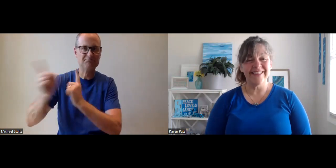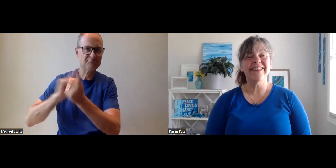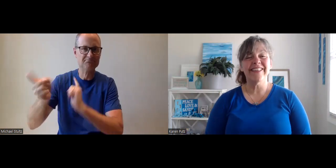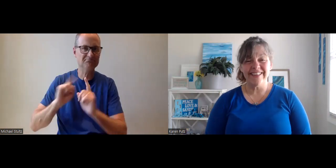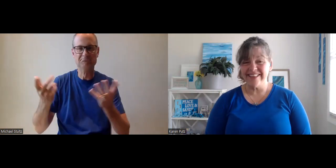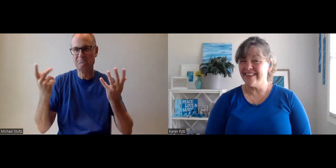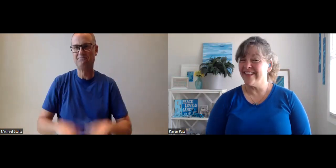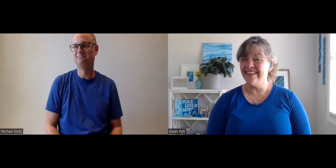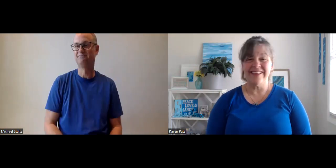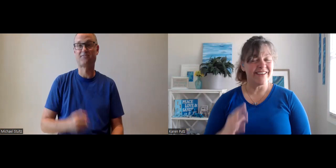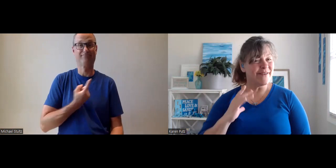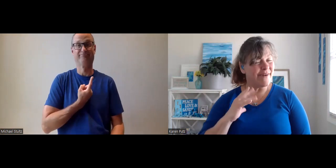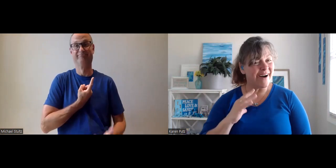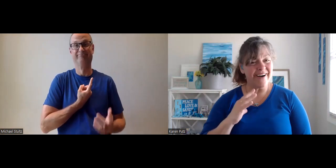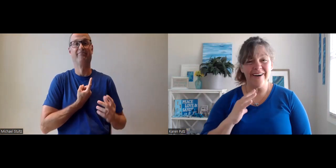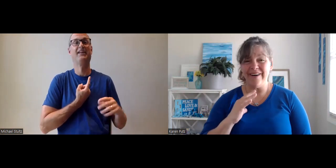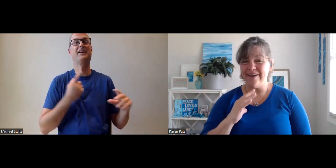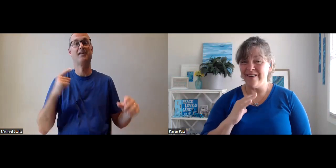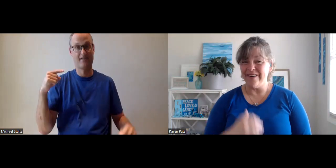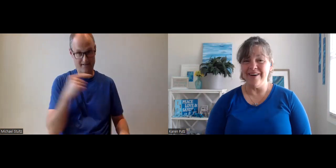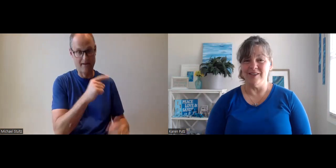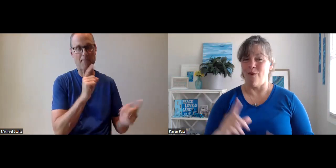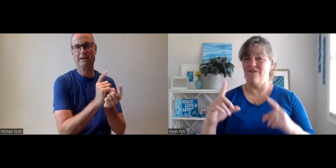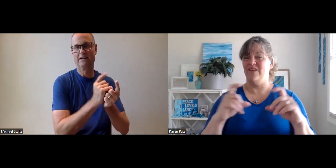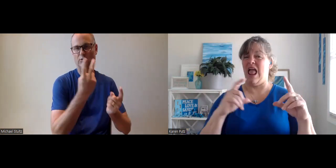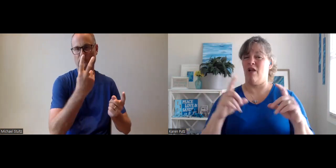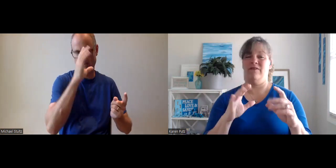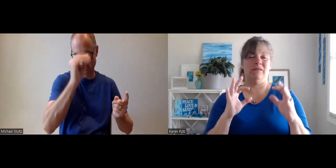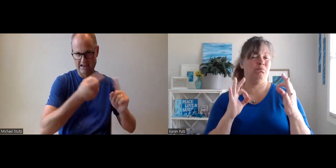the Rocky mountains, New Mexico, Colorado, Utah,